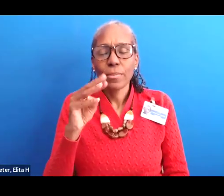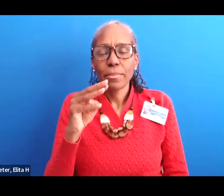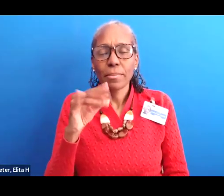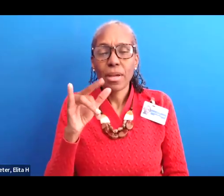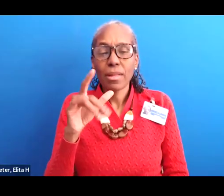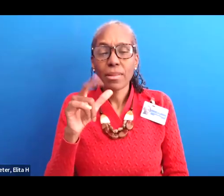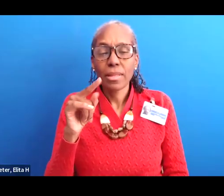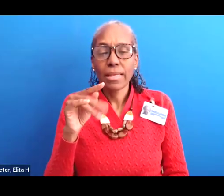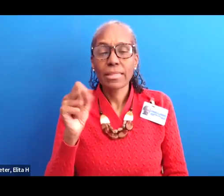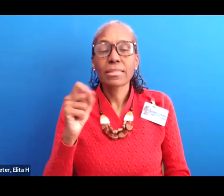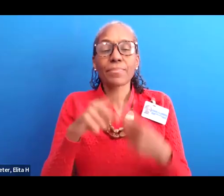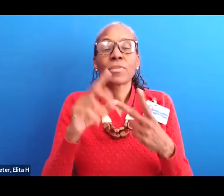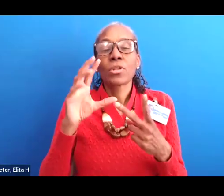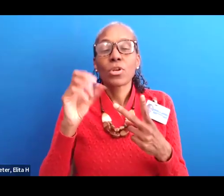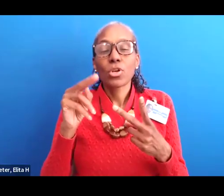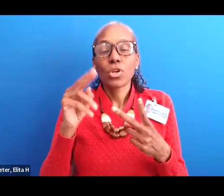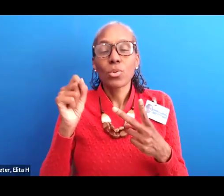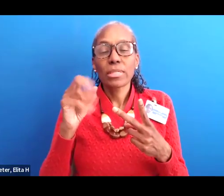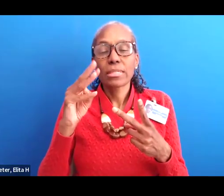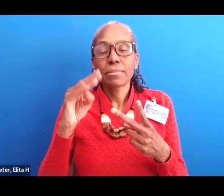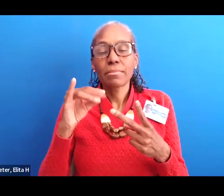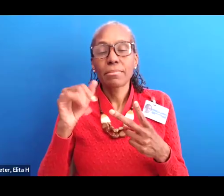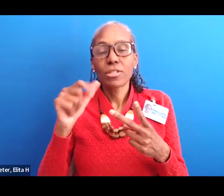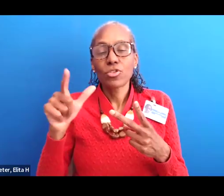Conus medullaris is way down at the end of the spinal cord, which